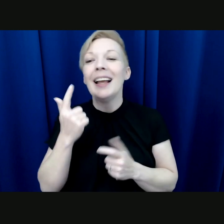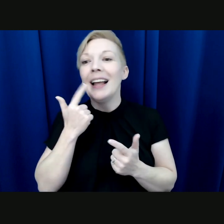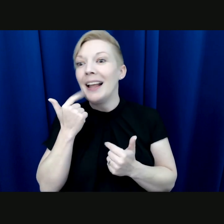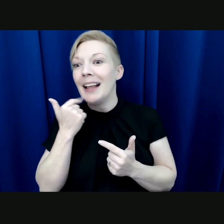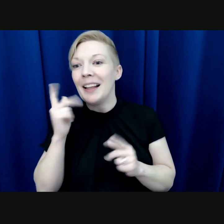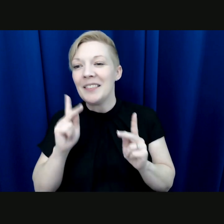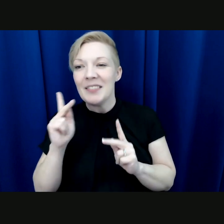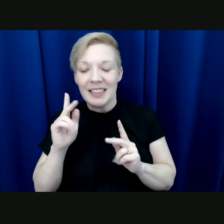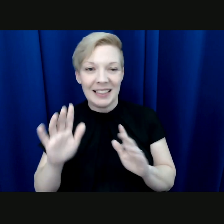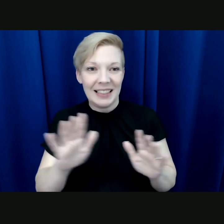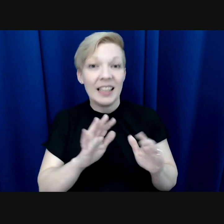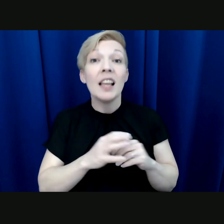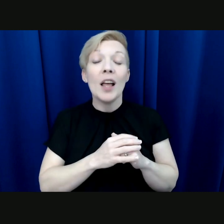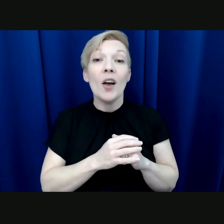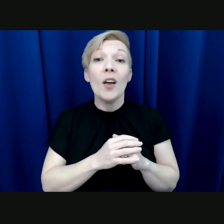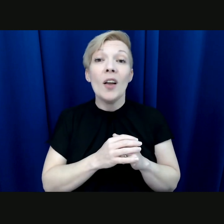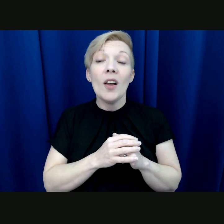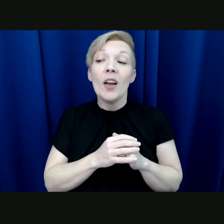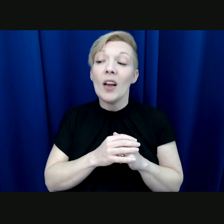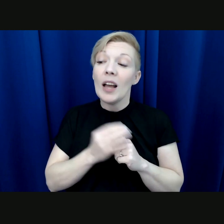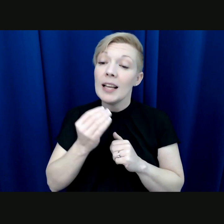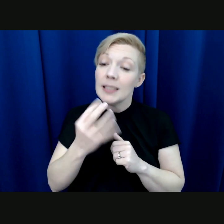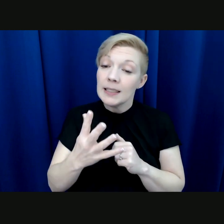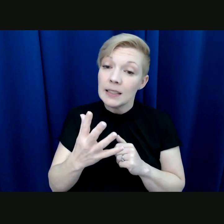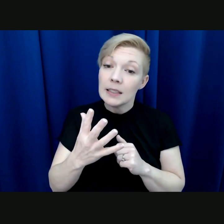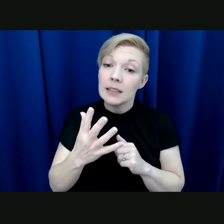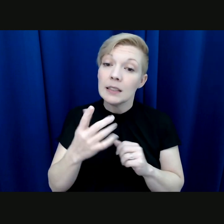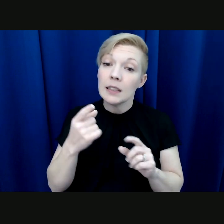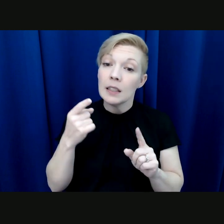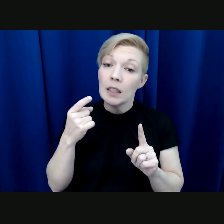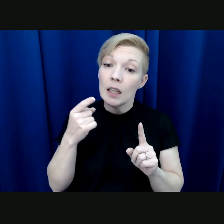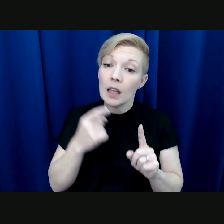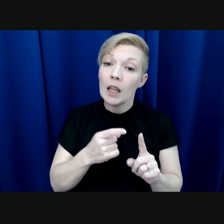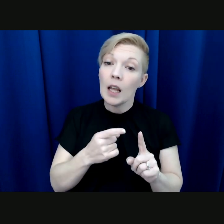But I think that's where I you know,